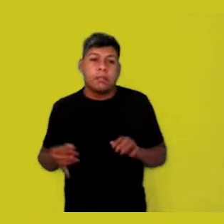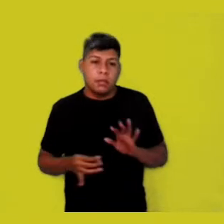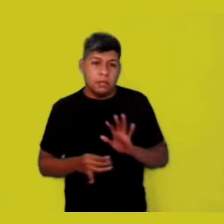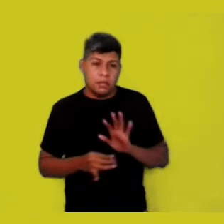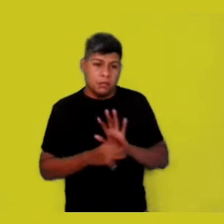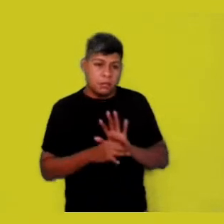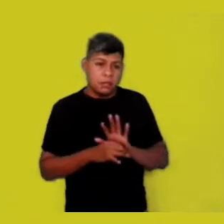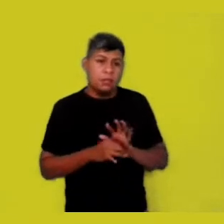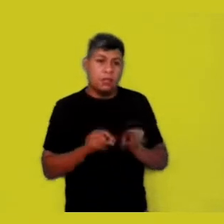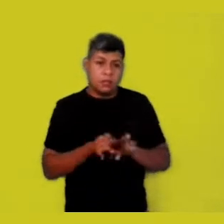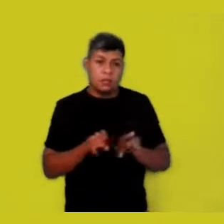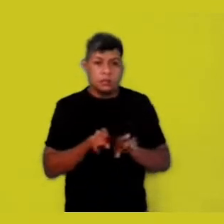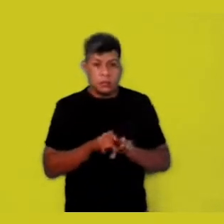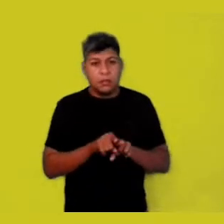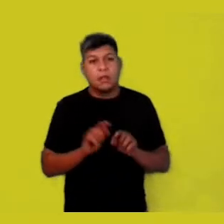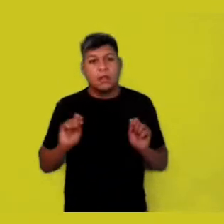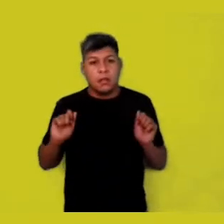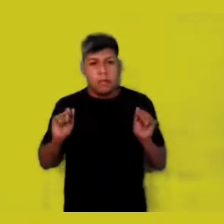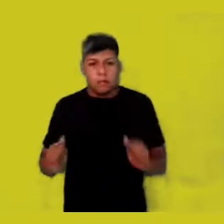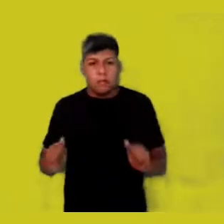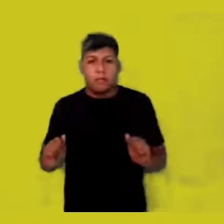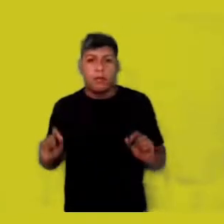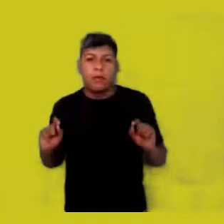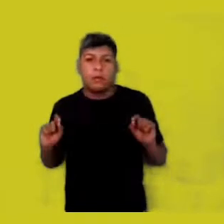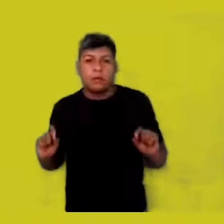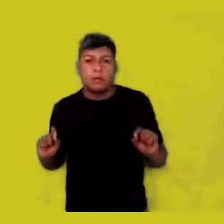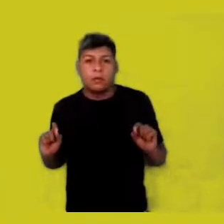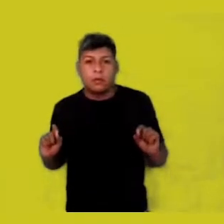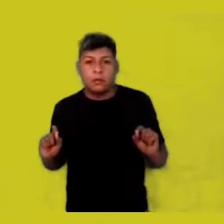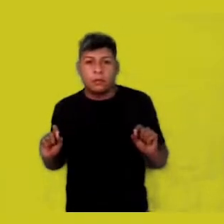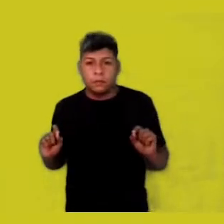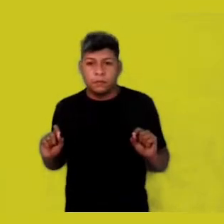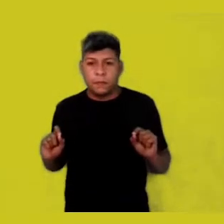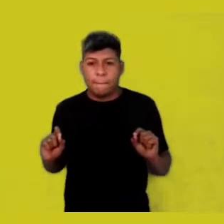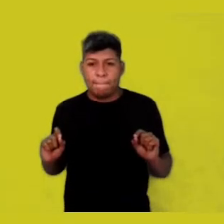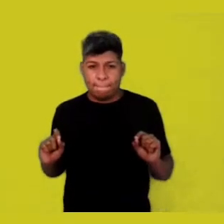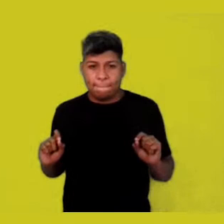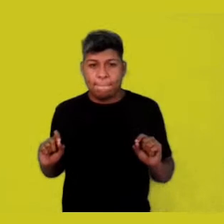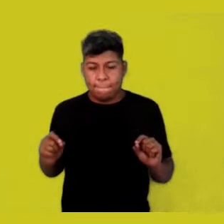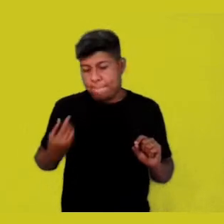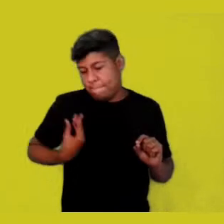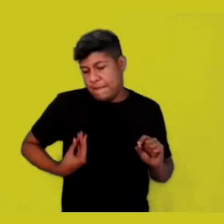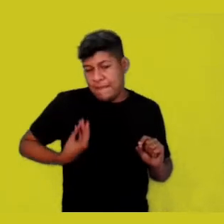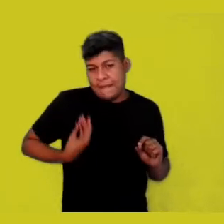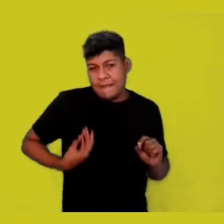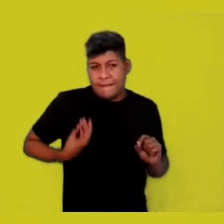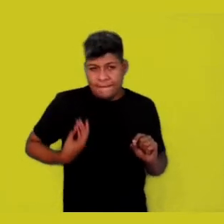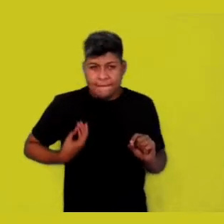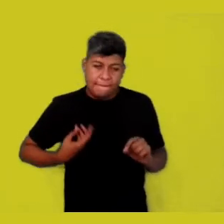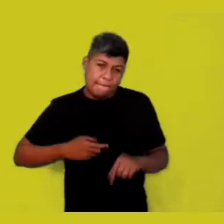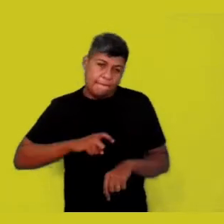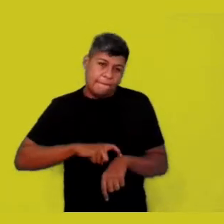both things can exist, temporarily or not.